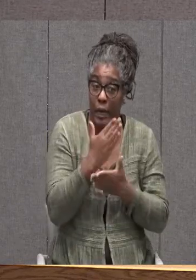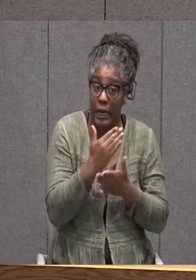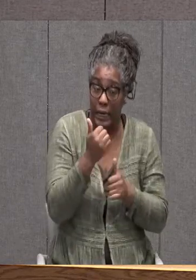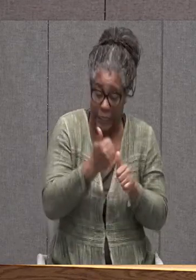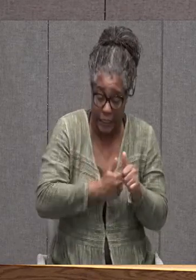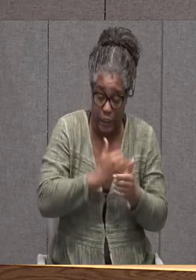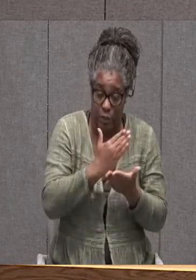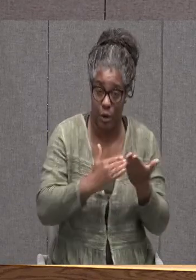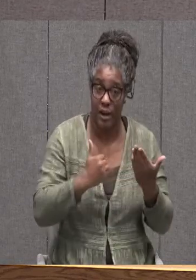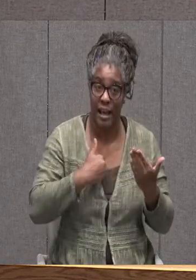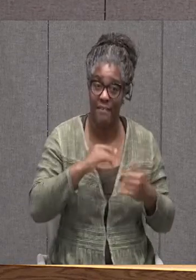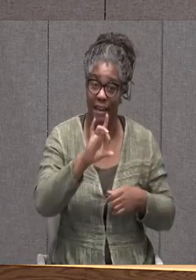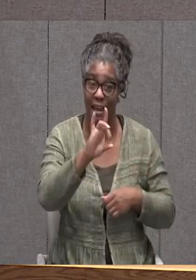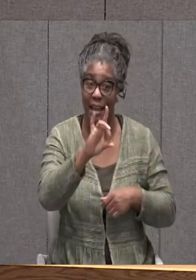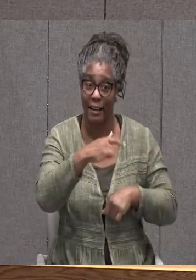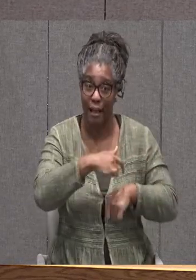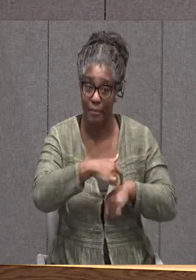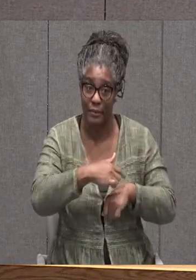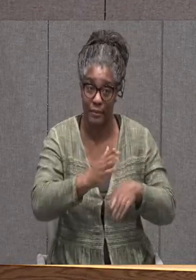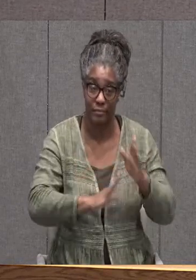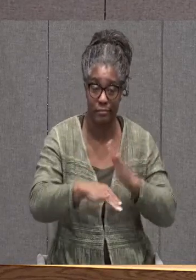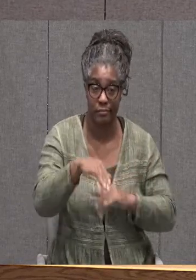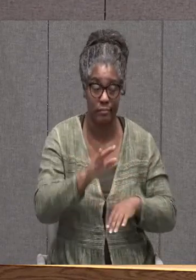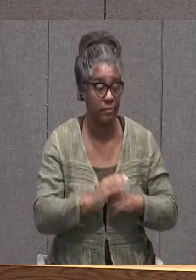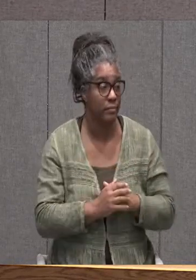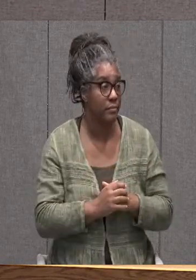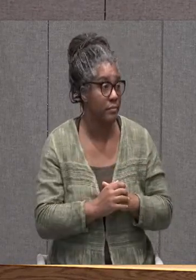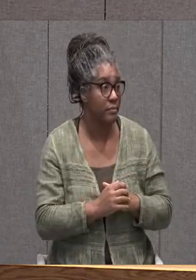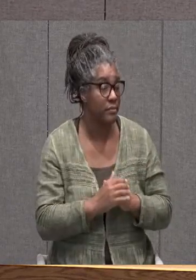so lets put part three, lets practice part three.